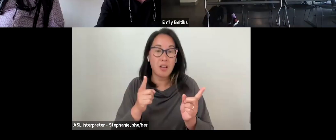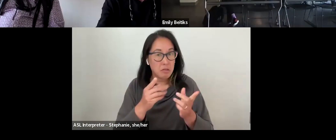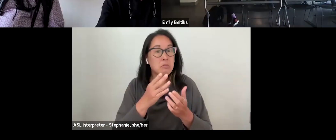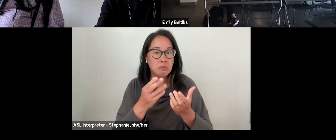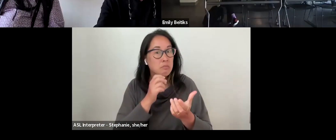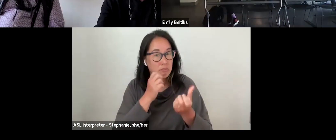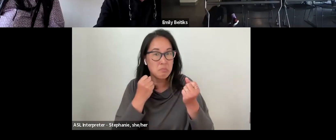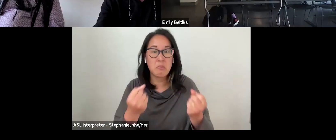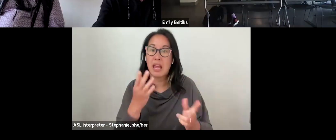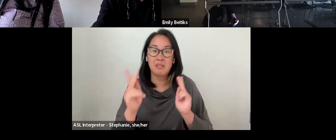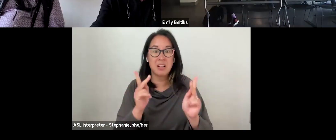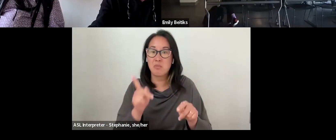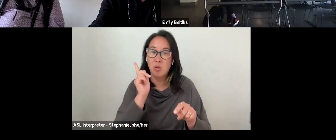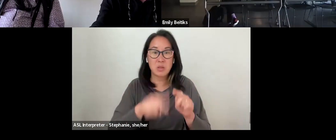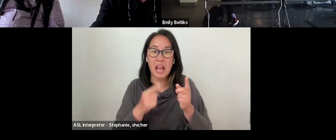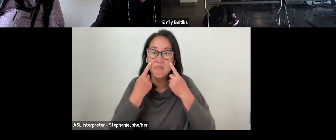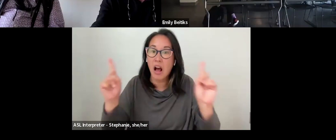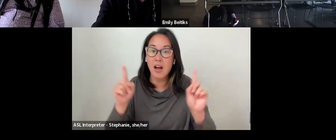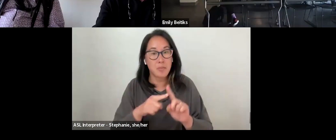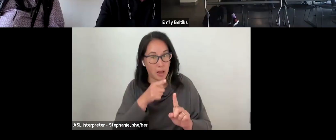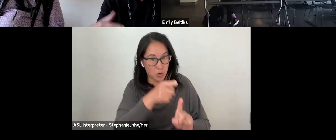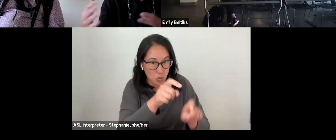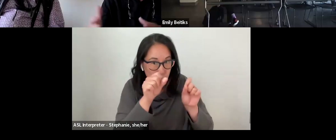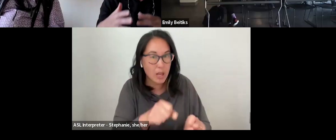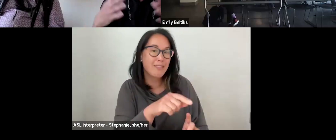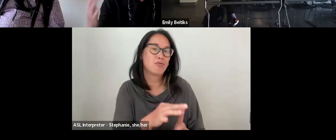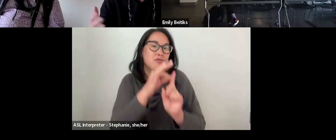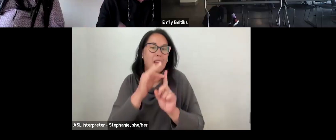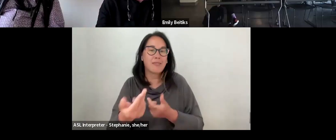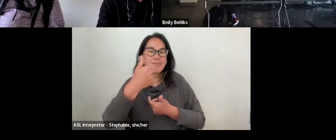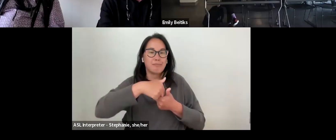And this is what you need to do to become accepted by the rest of us."